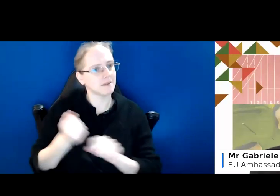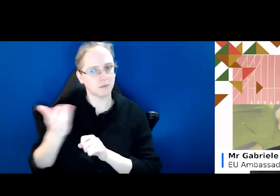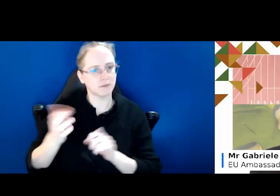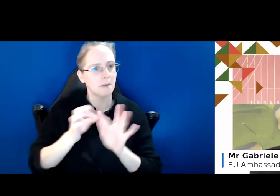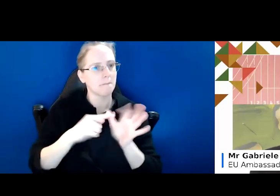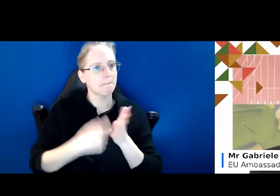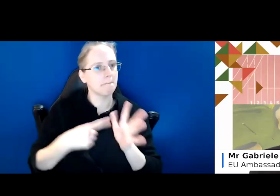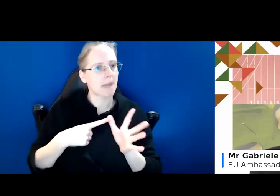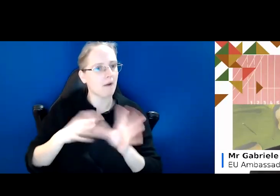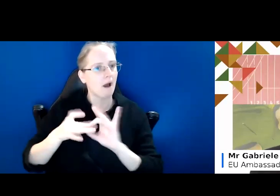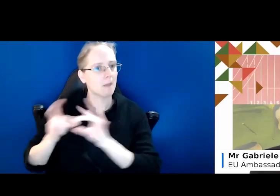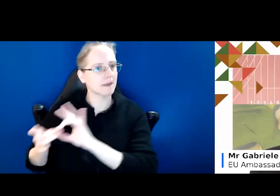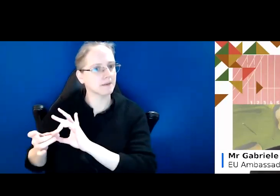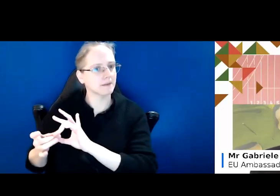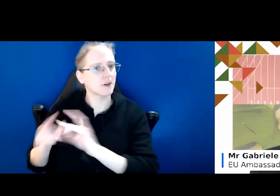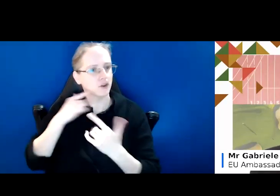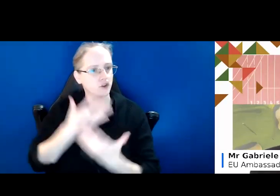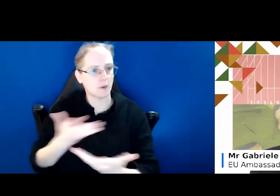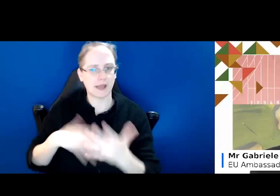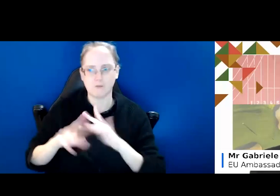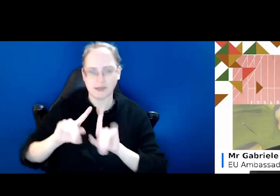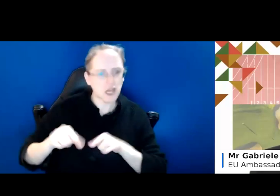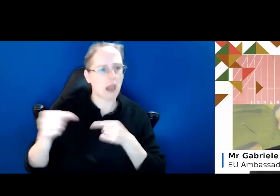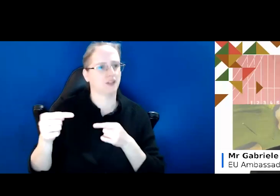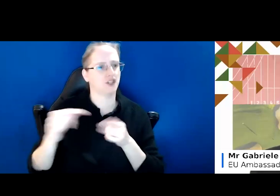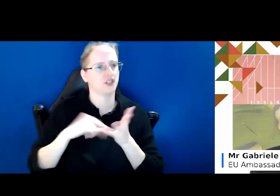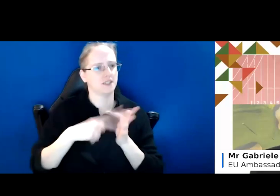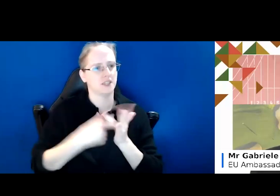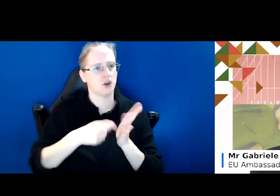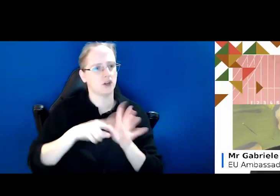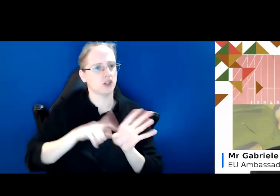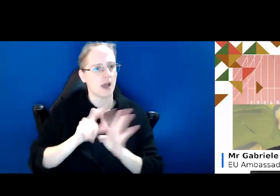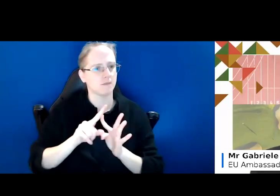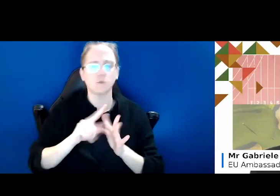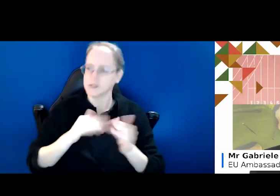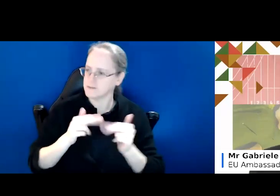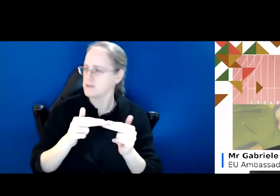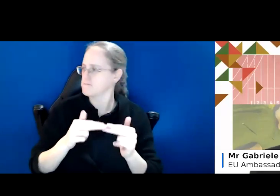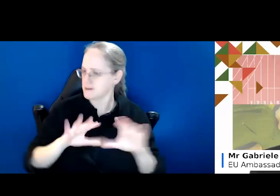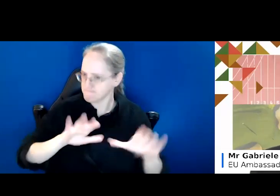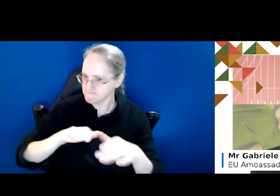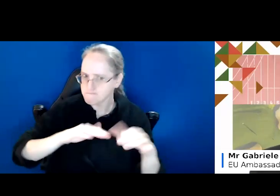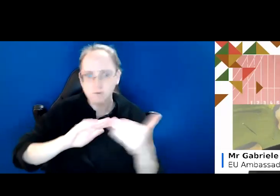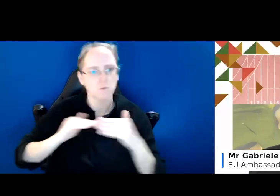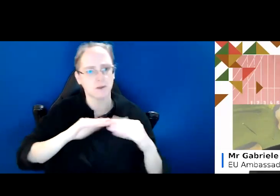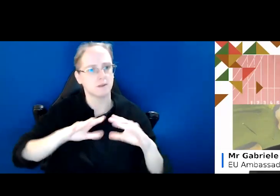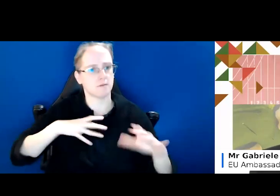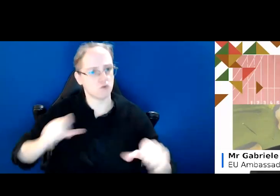Highlighting that when we challenge stereotypes, we can forge a society that is stronger and safer for all.